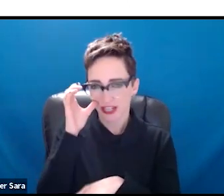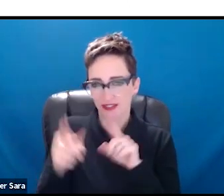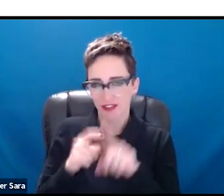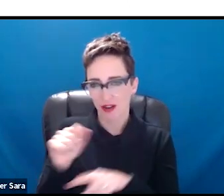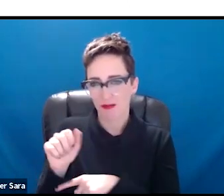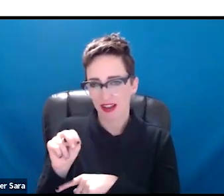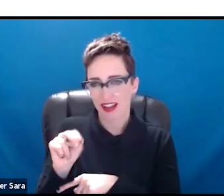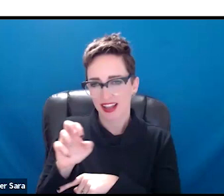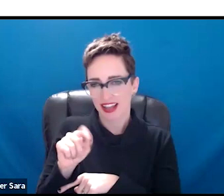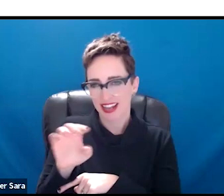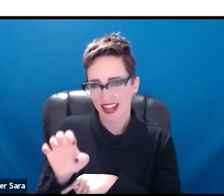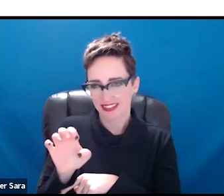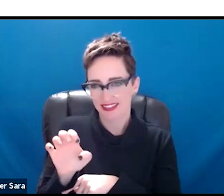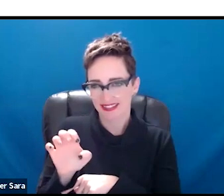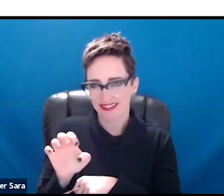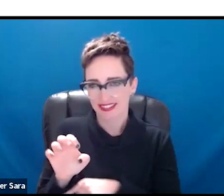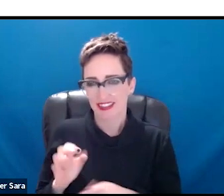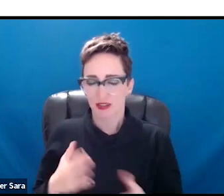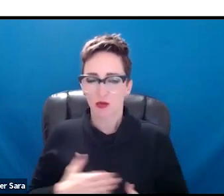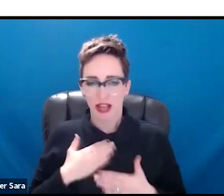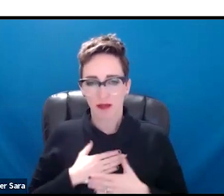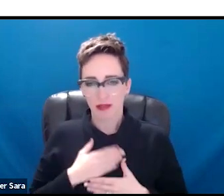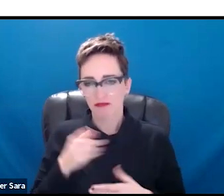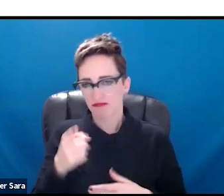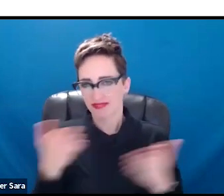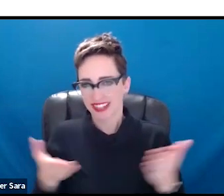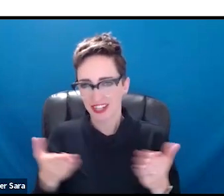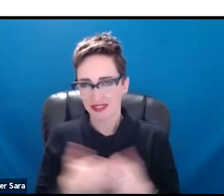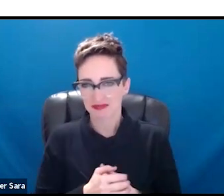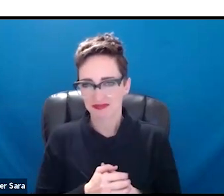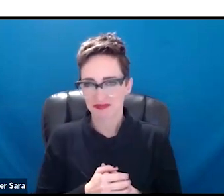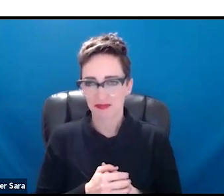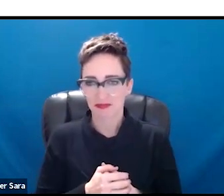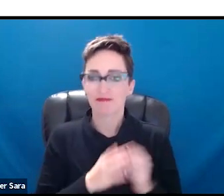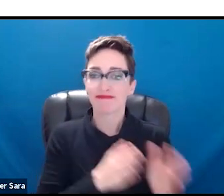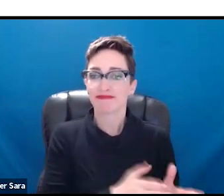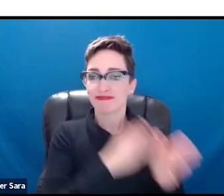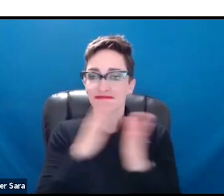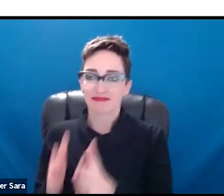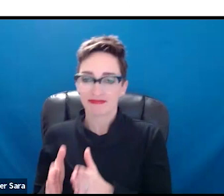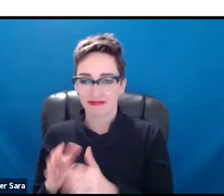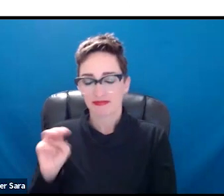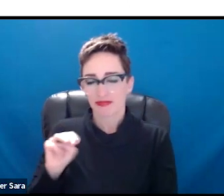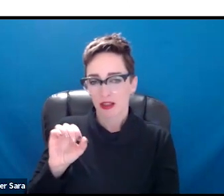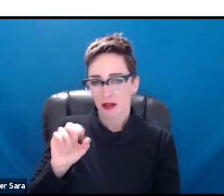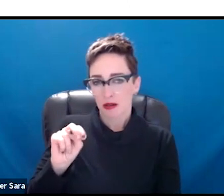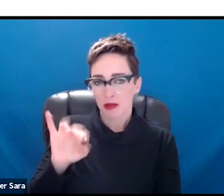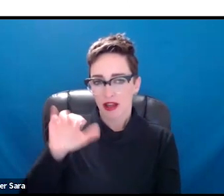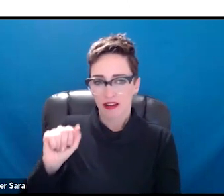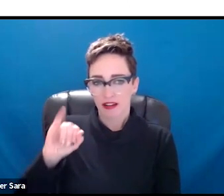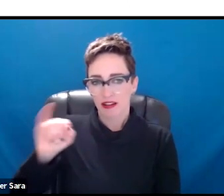And we're we feel very privileged today to have Annette with us. Our next presenter is Monica Johnson and Monica is the director